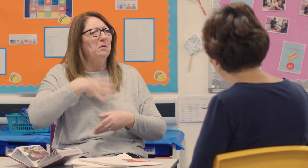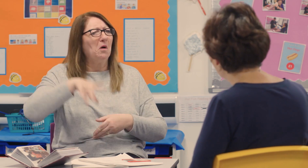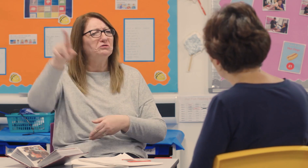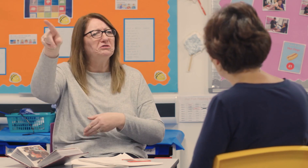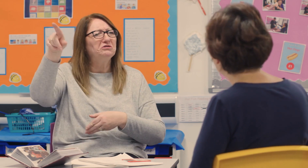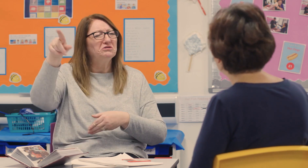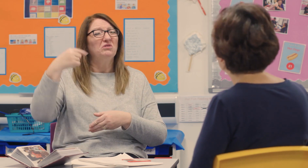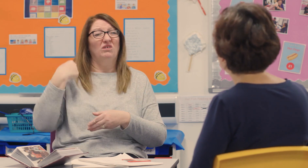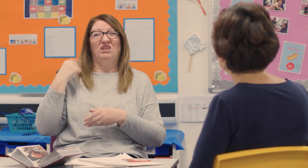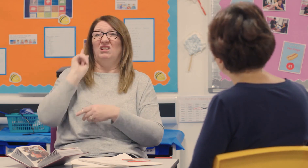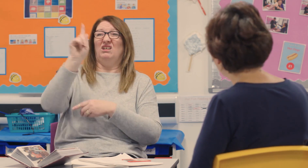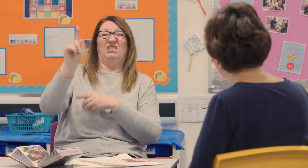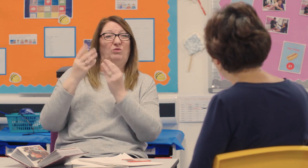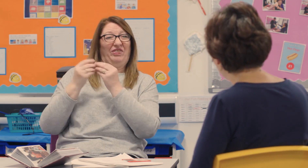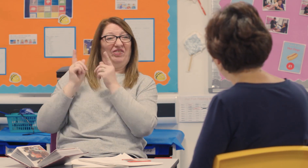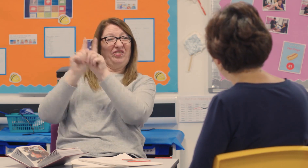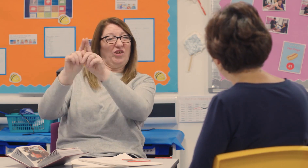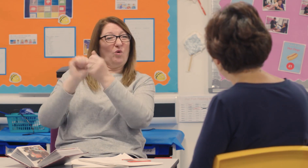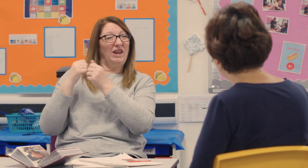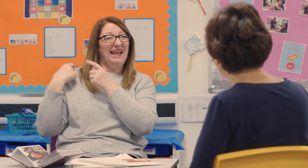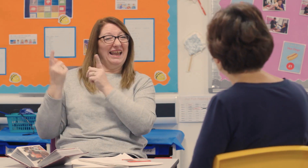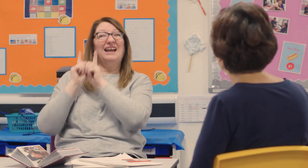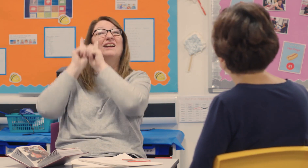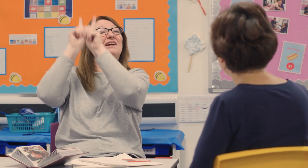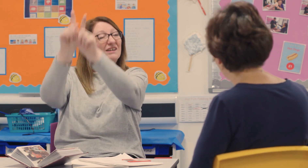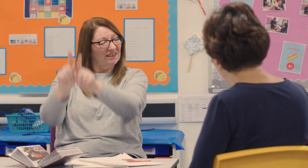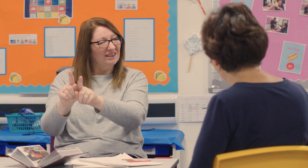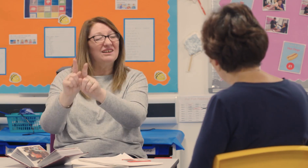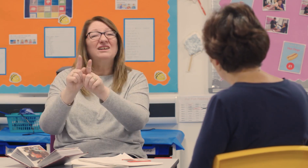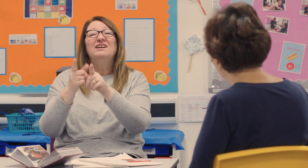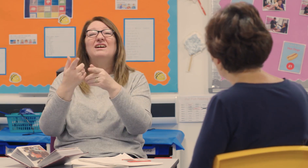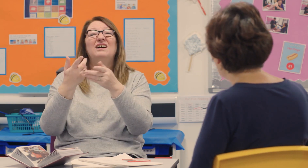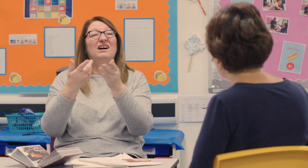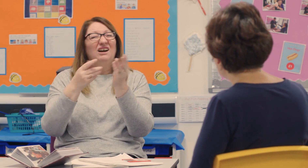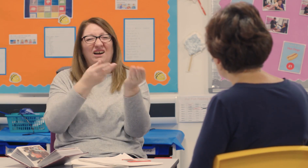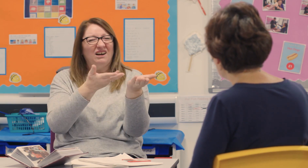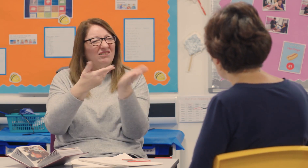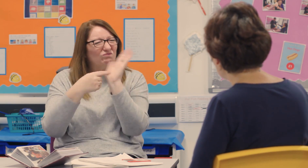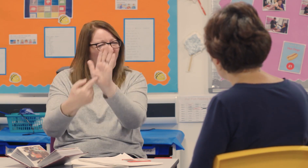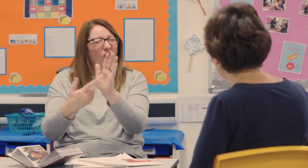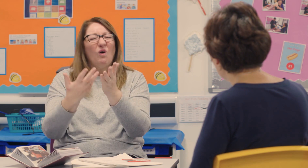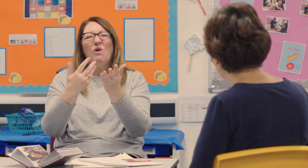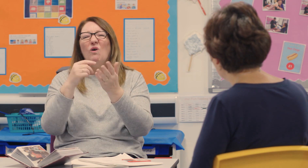The Chinese had seen what we were doing and wanted to set up something similar. I went out there with a colleague to explain what we were doing,